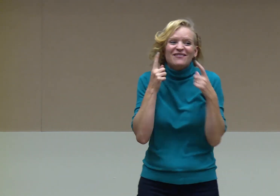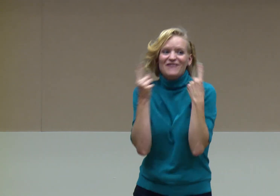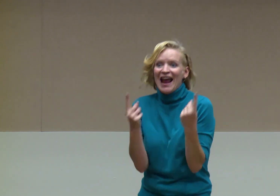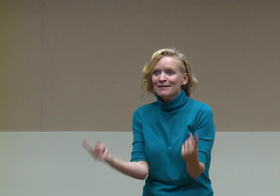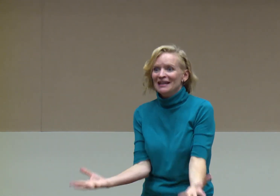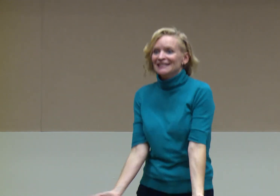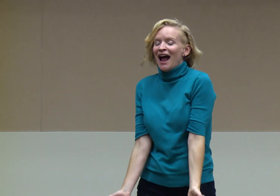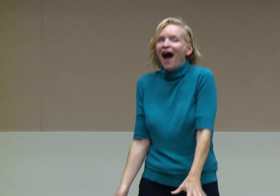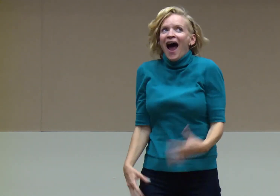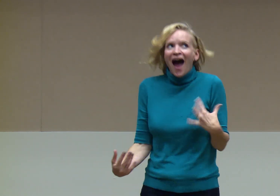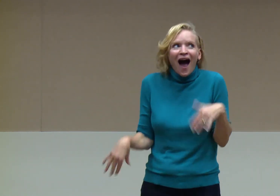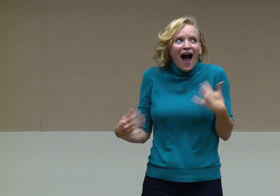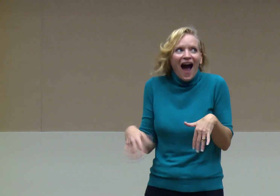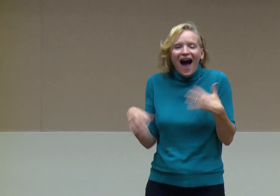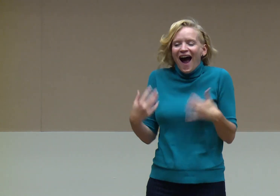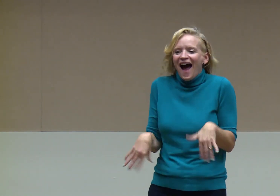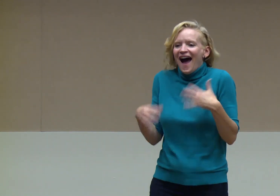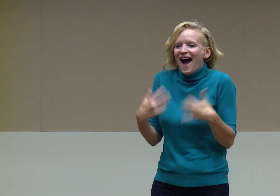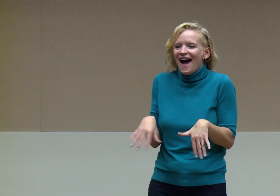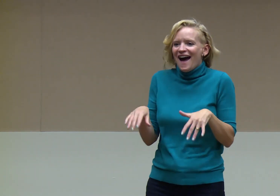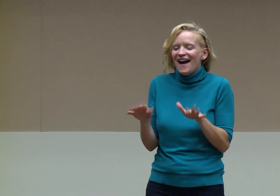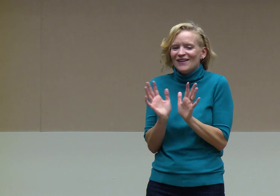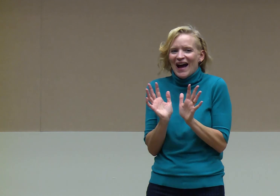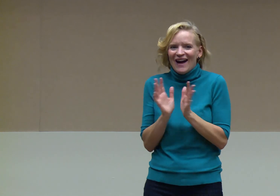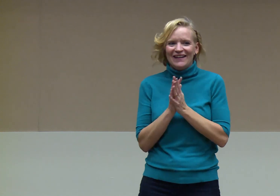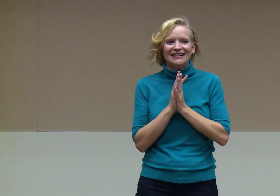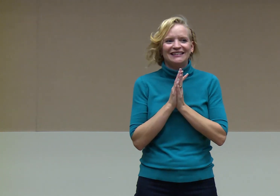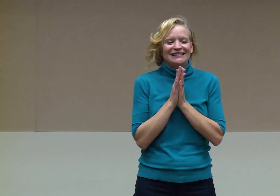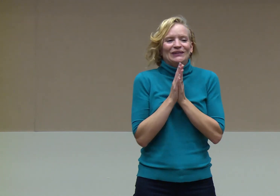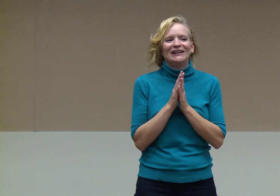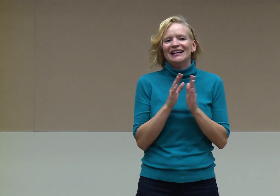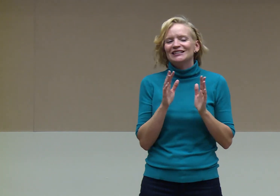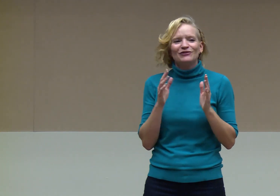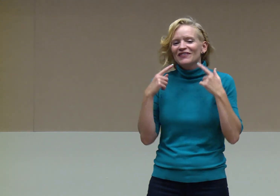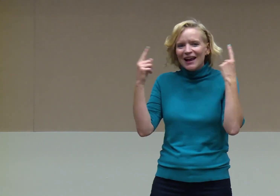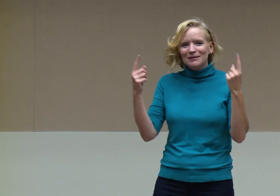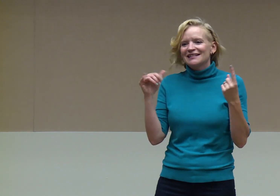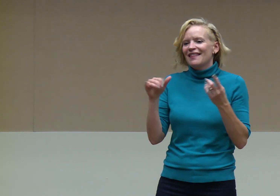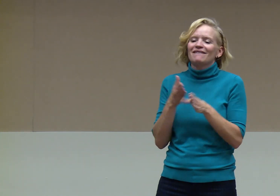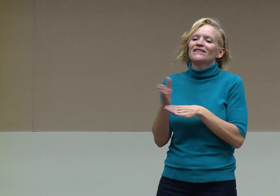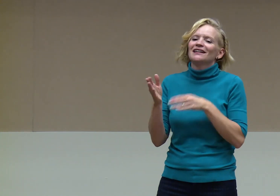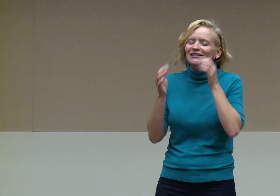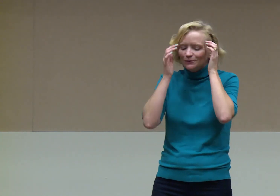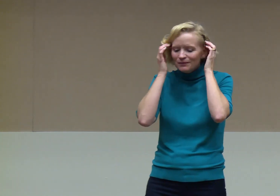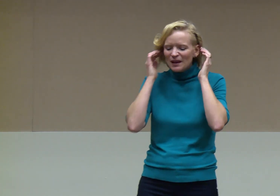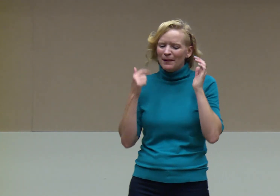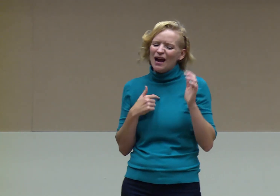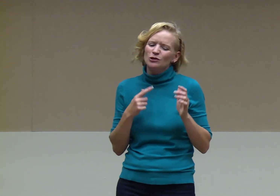And, oh, it was a famous place and I thought this would be great.